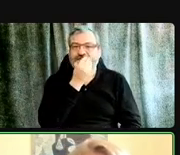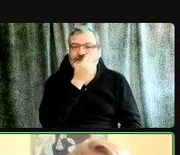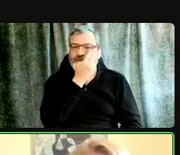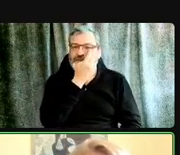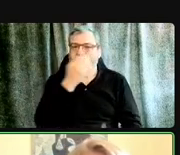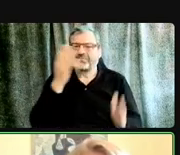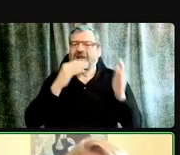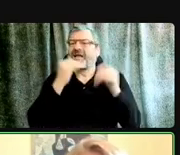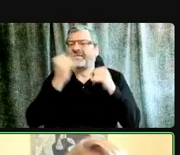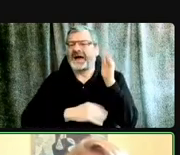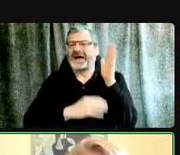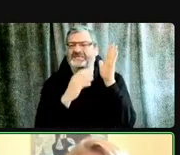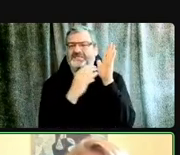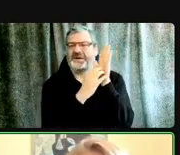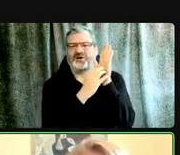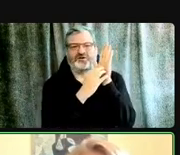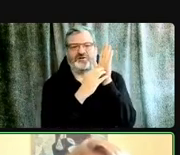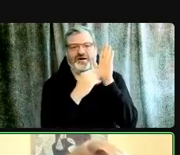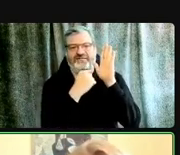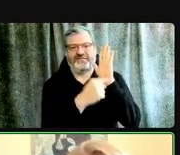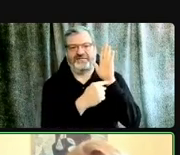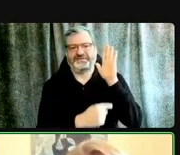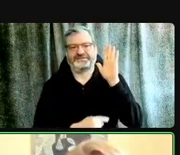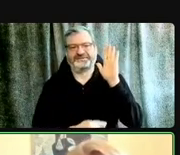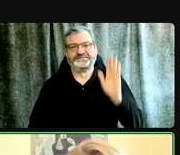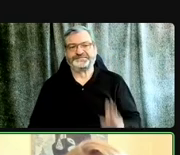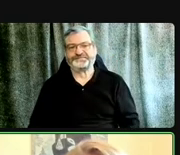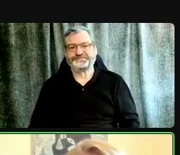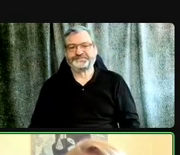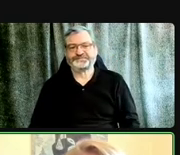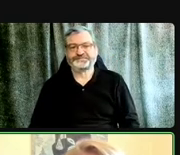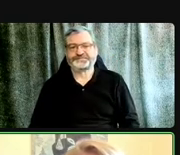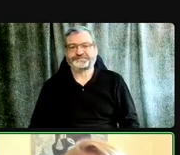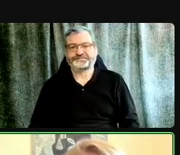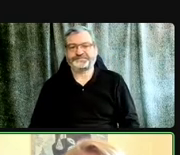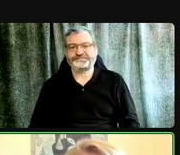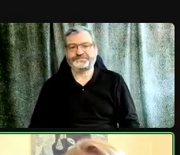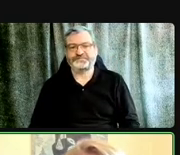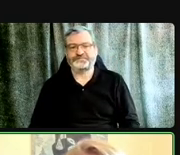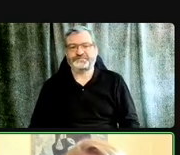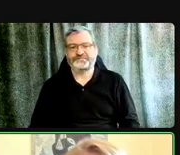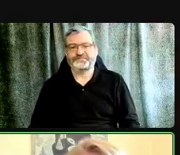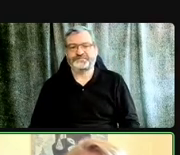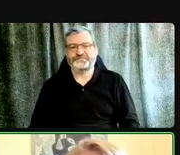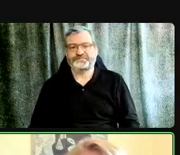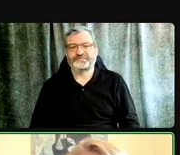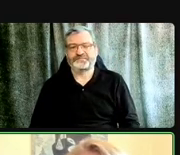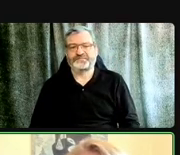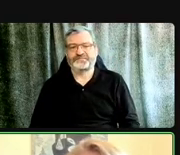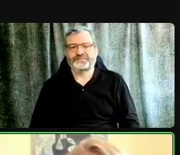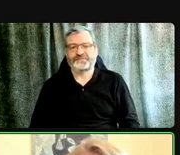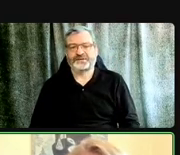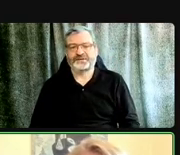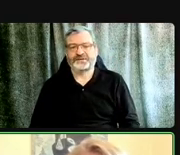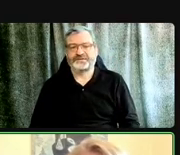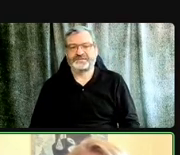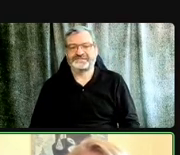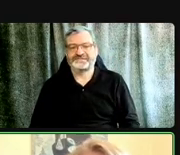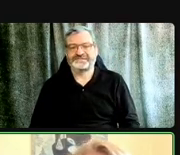Can you imagine a recent moment or look to one in the future where you would bring an exuberant single flower such as this?